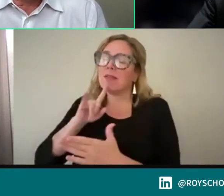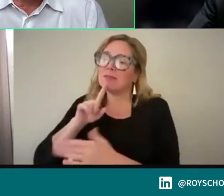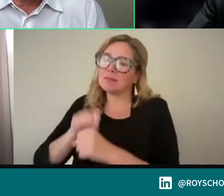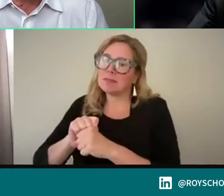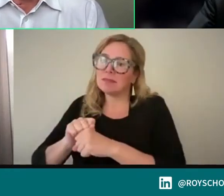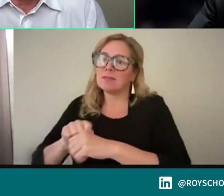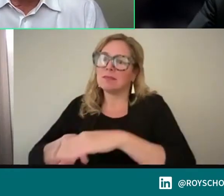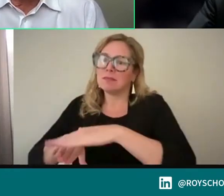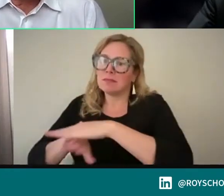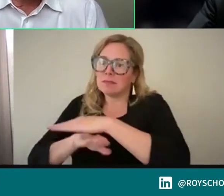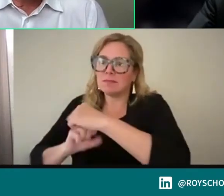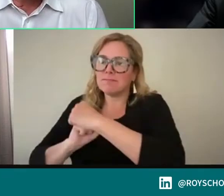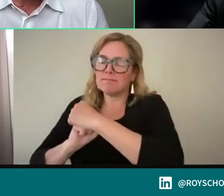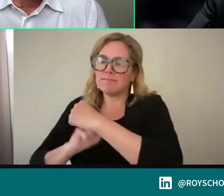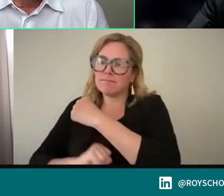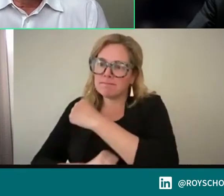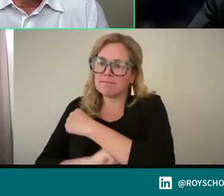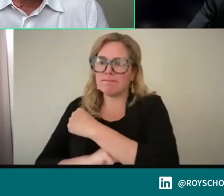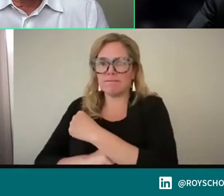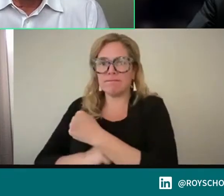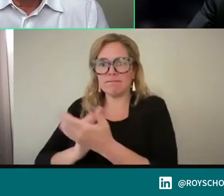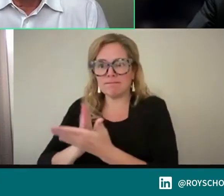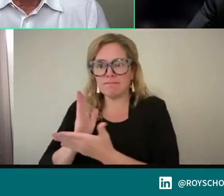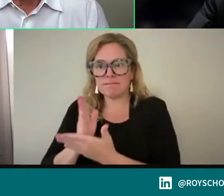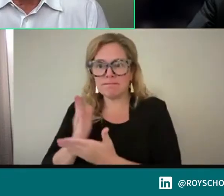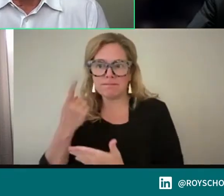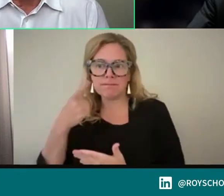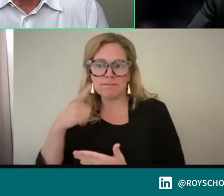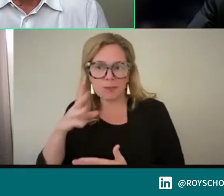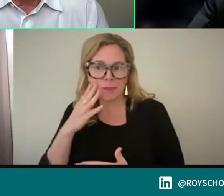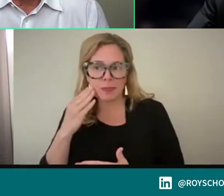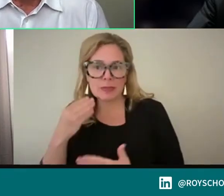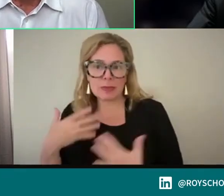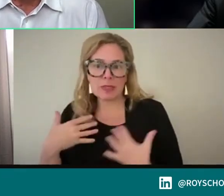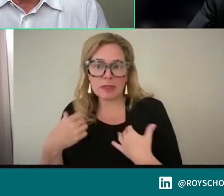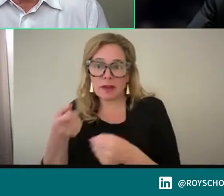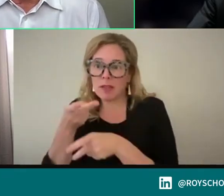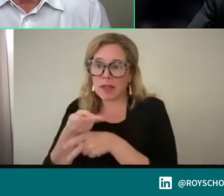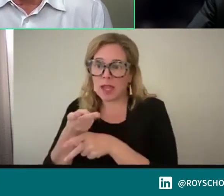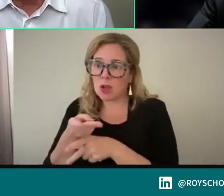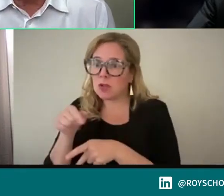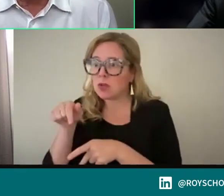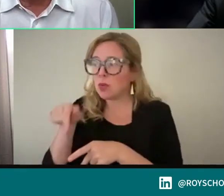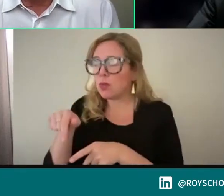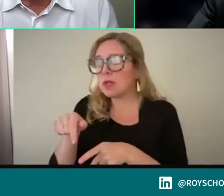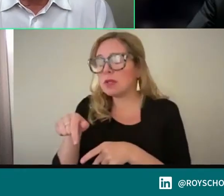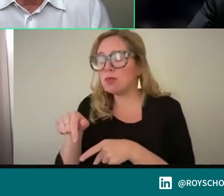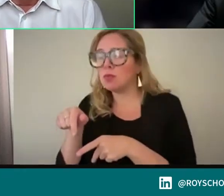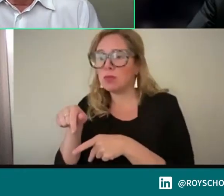experience and are experiencing healthcare. So this is an incredibly gratifying opportunity